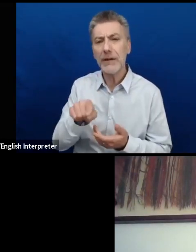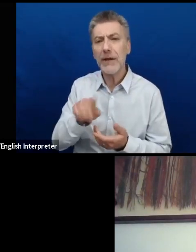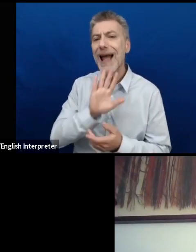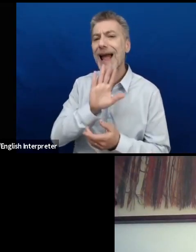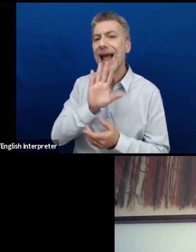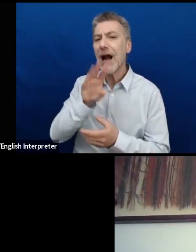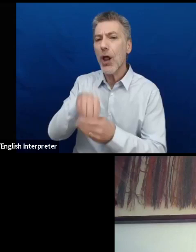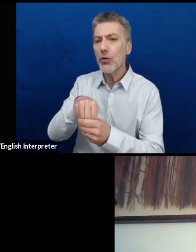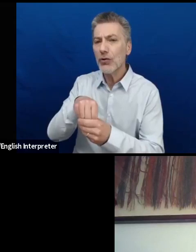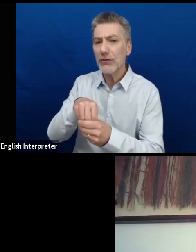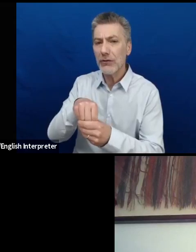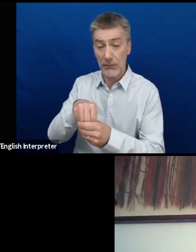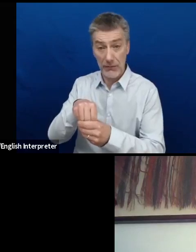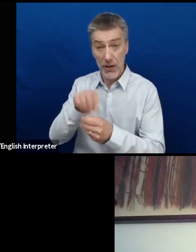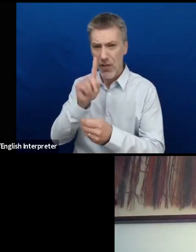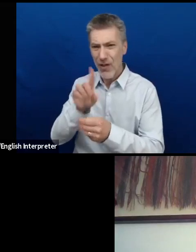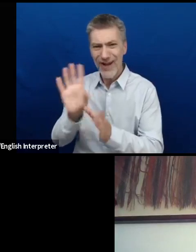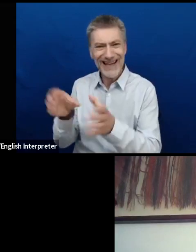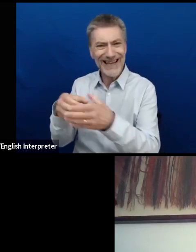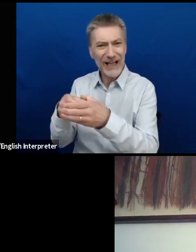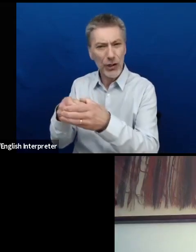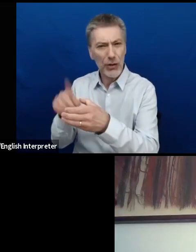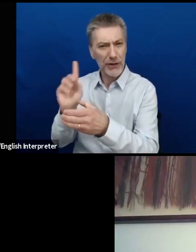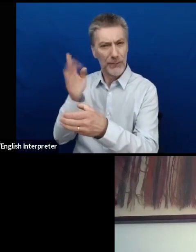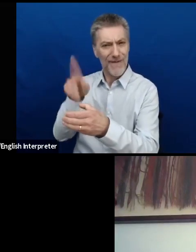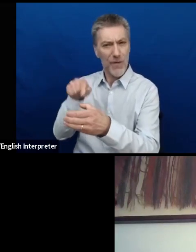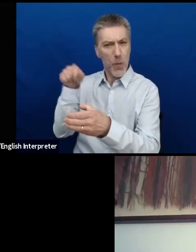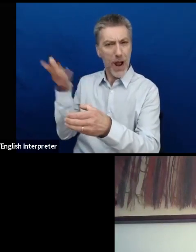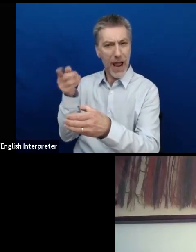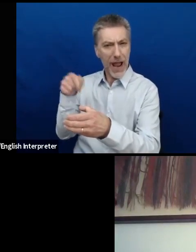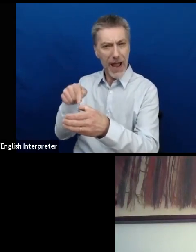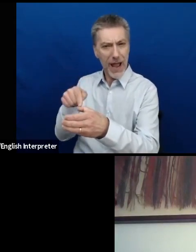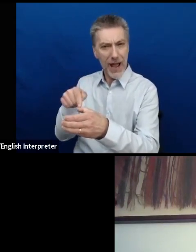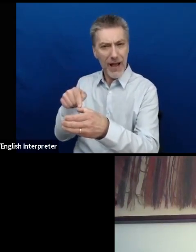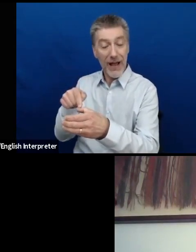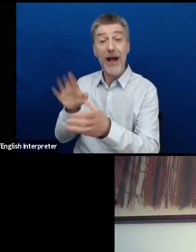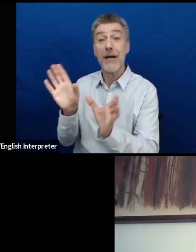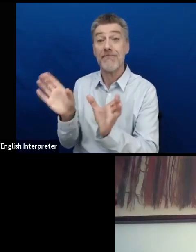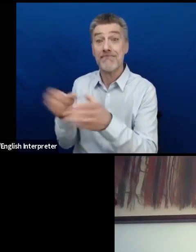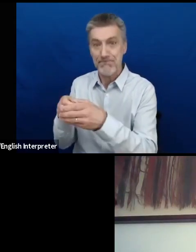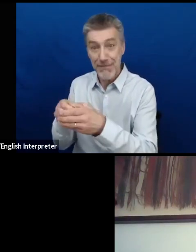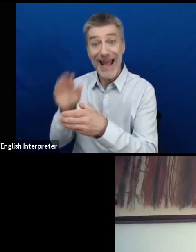analysis of citizen ship, analysis and belonging of the state